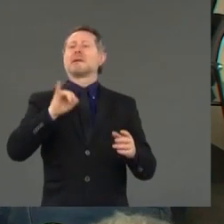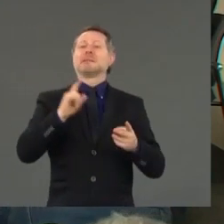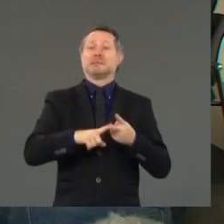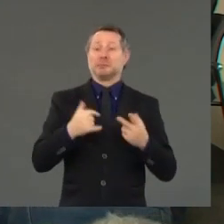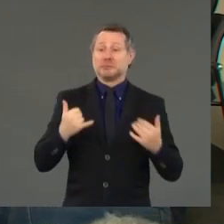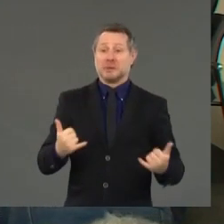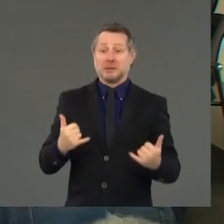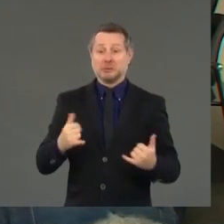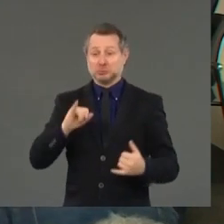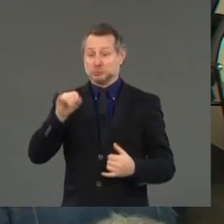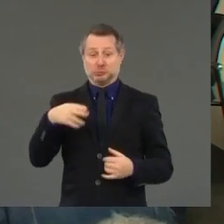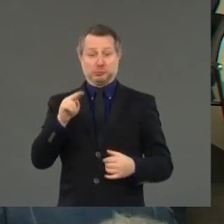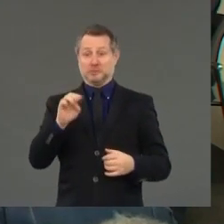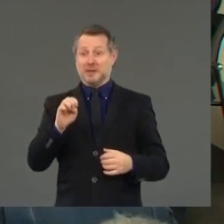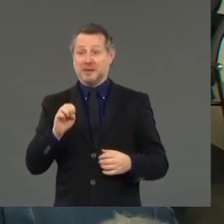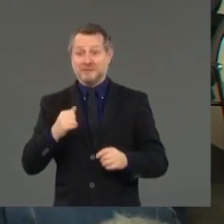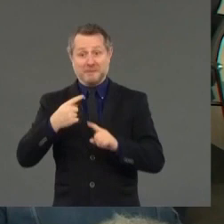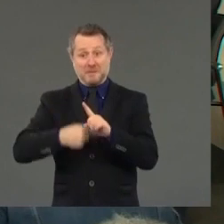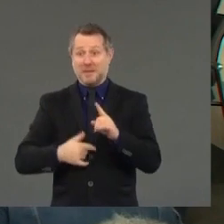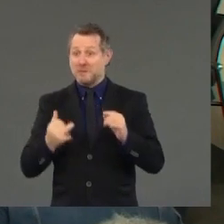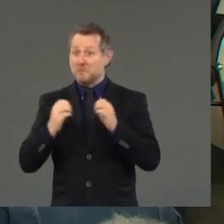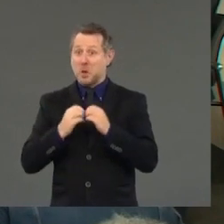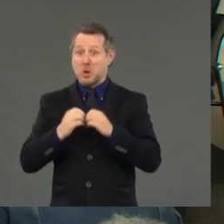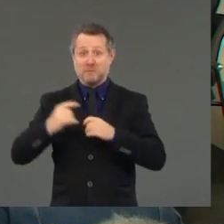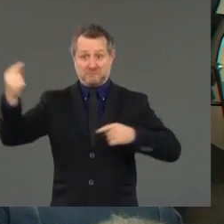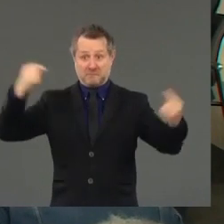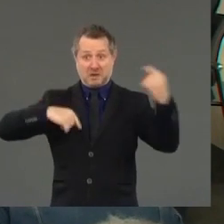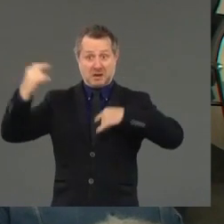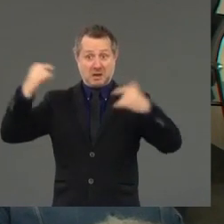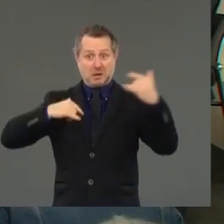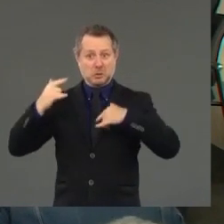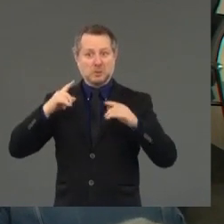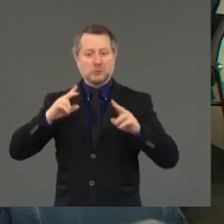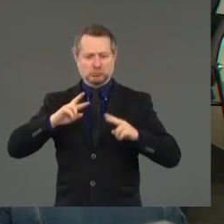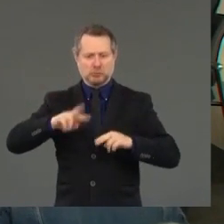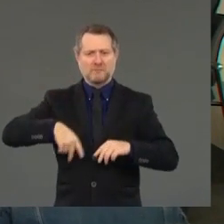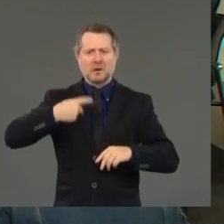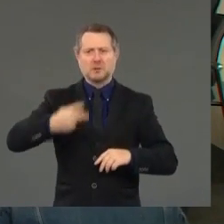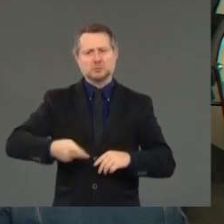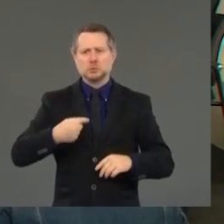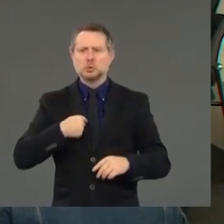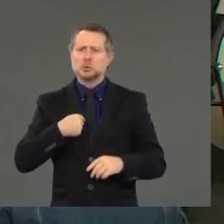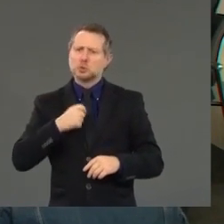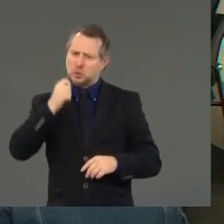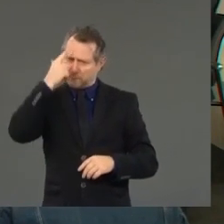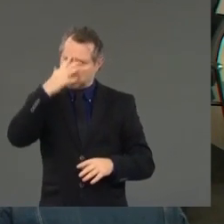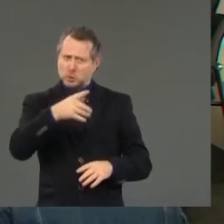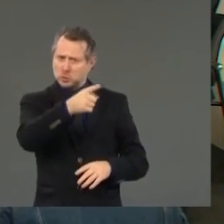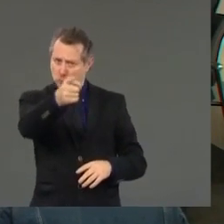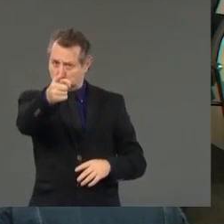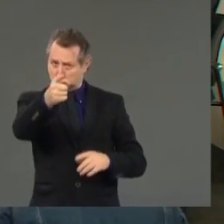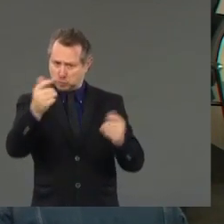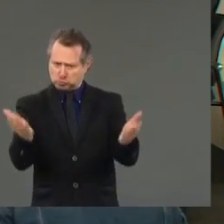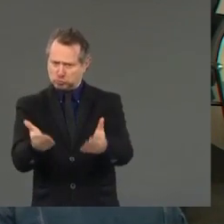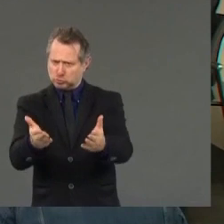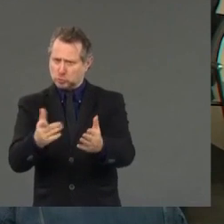THERE. HAWAII, PLACES LIKE THAT. NOW IN JUNE IF FLIGHTS START COMING HERE MORE AND MORE OFTEN